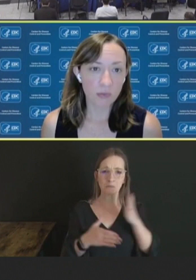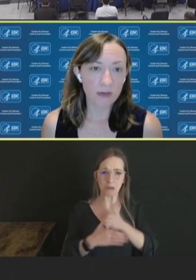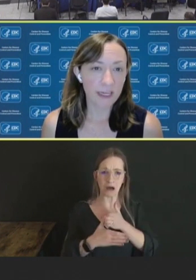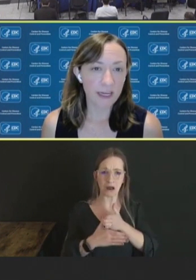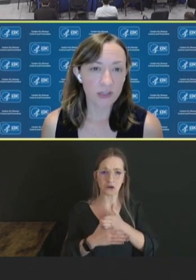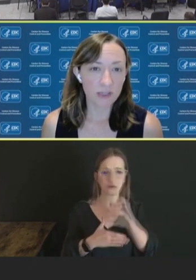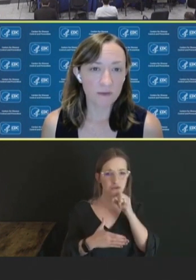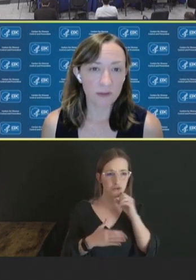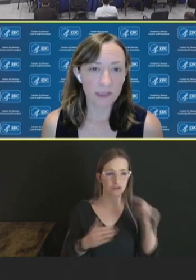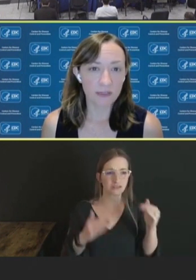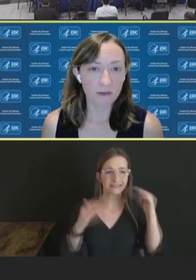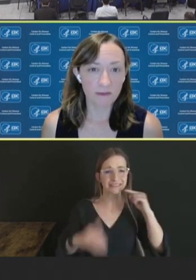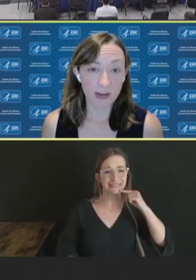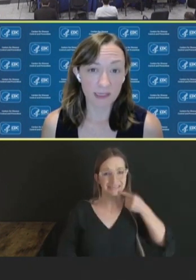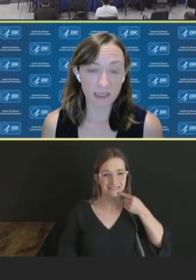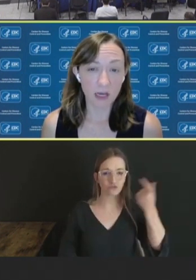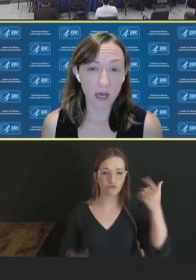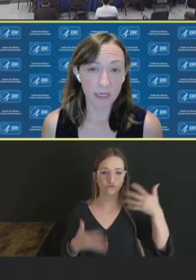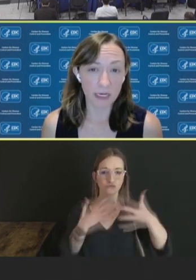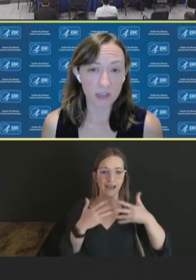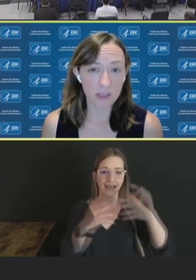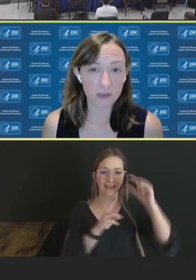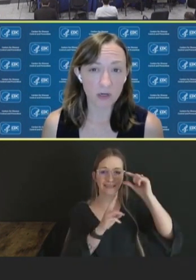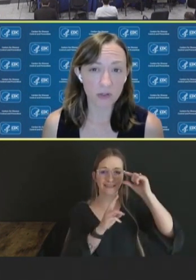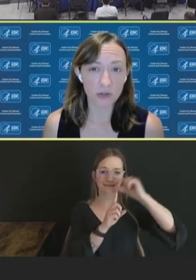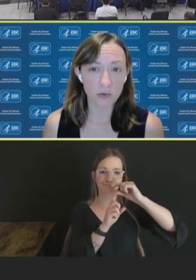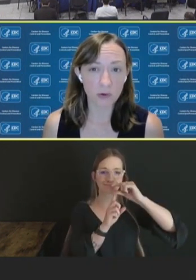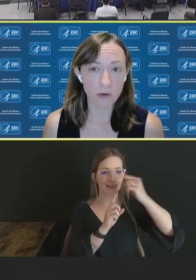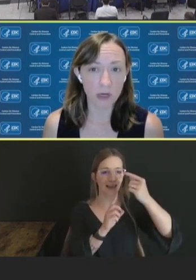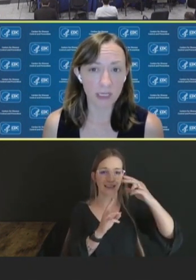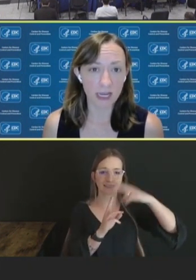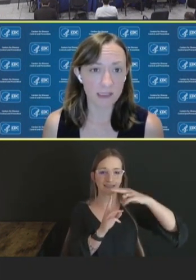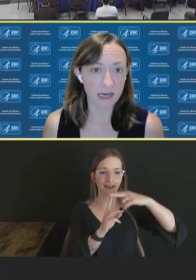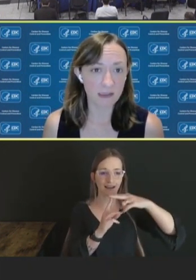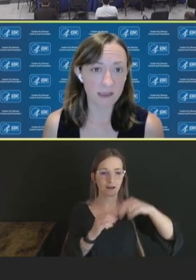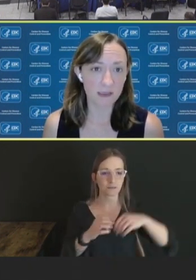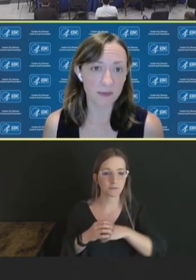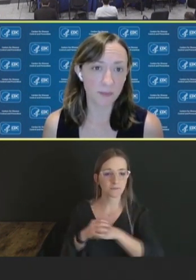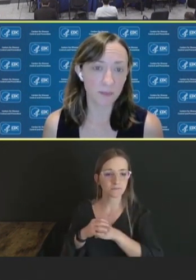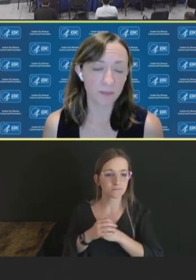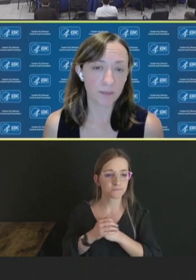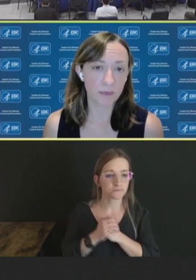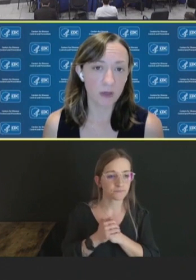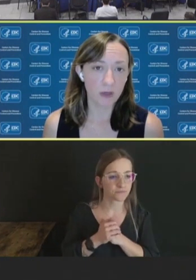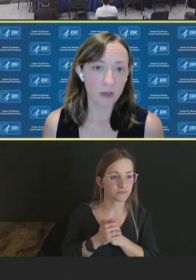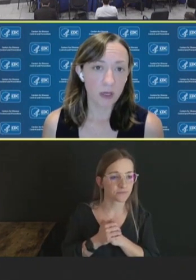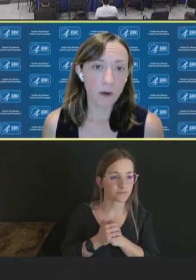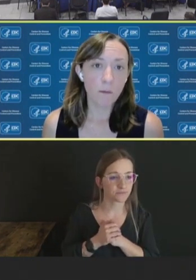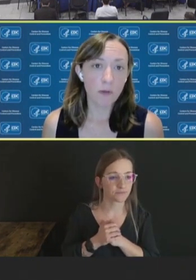Abbreviations for the different vaccine combinations are shown along the x-axis.